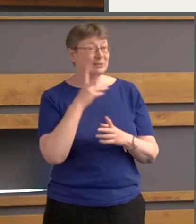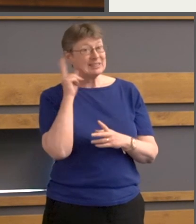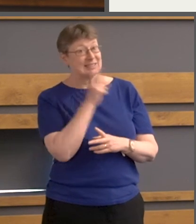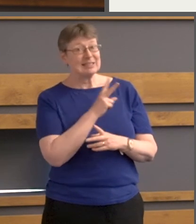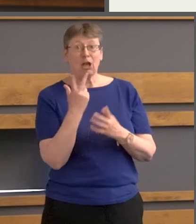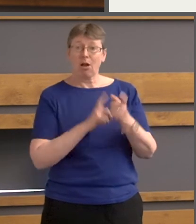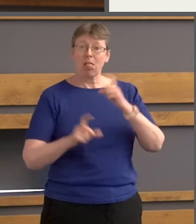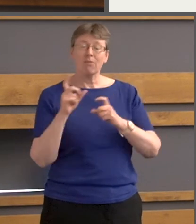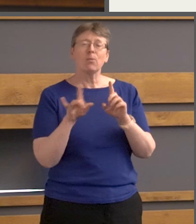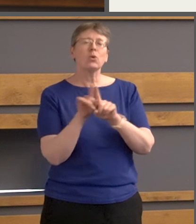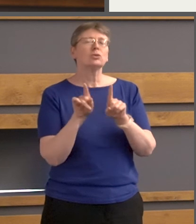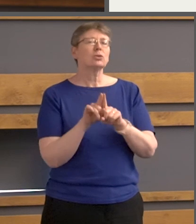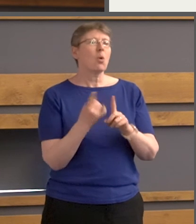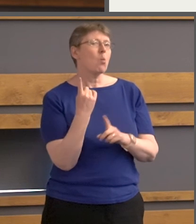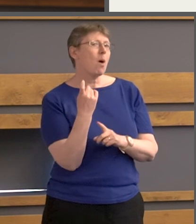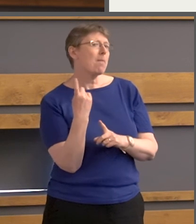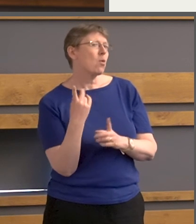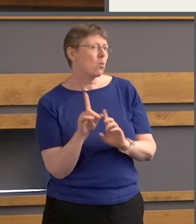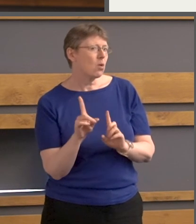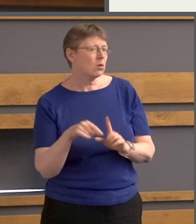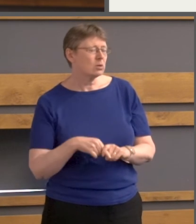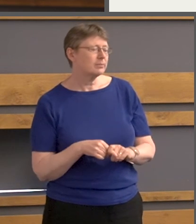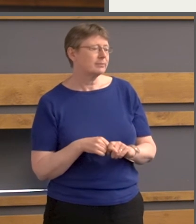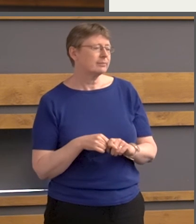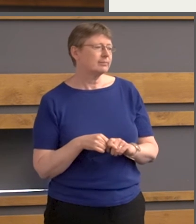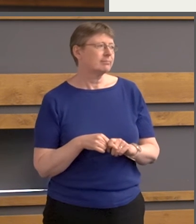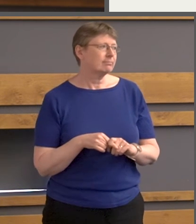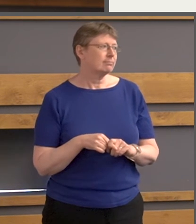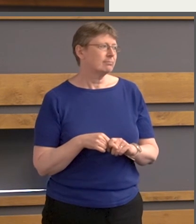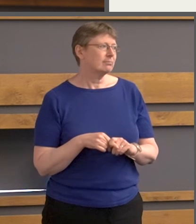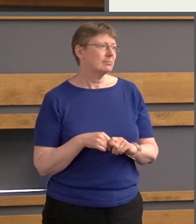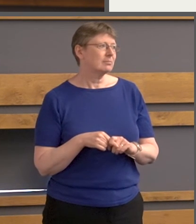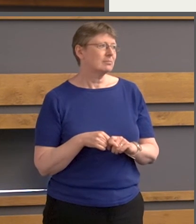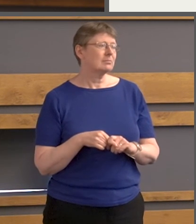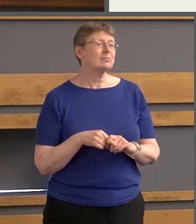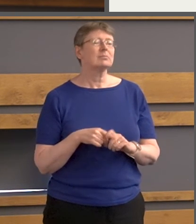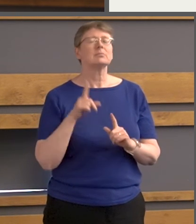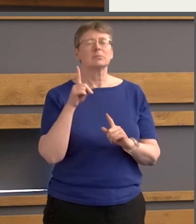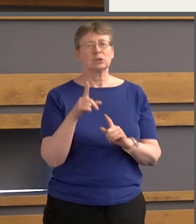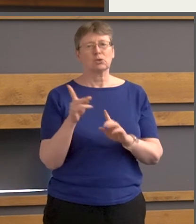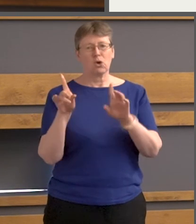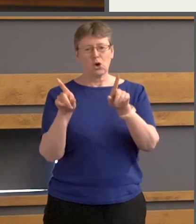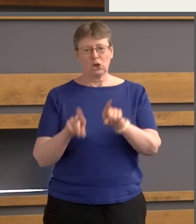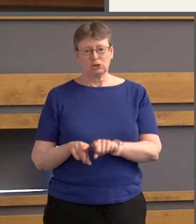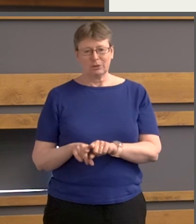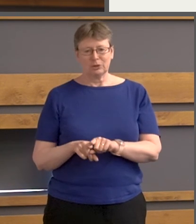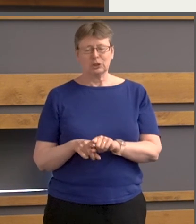But I also want to stress one more thing before I go. And that is the partition of India in 1947